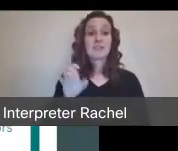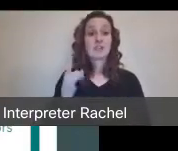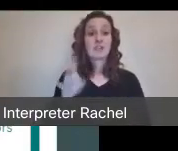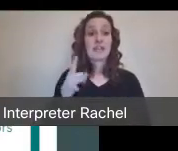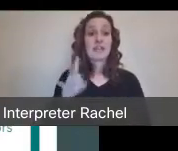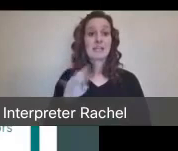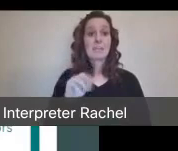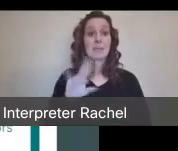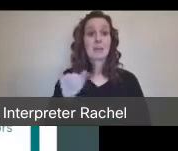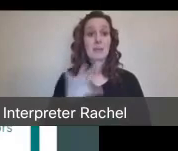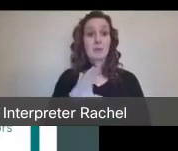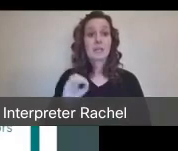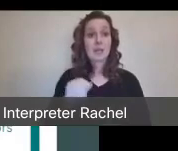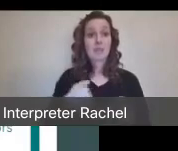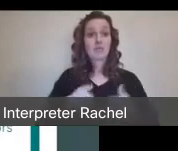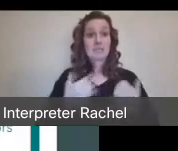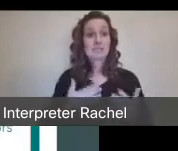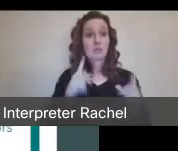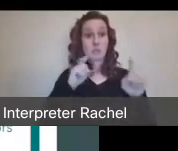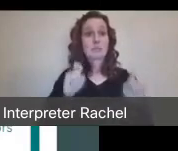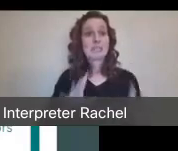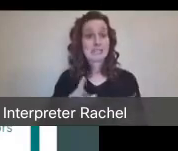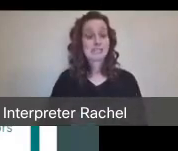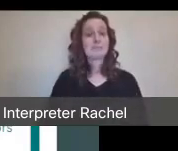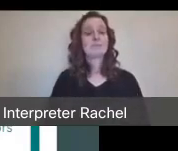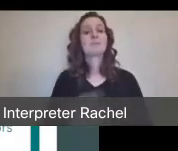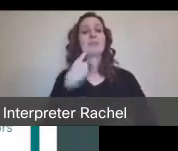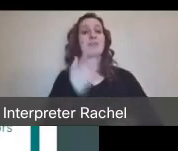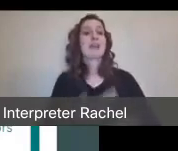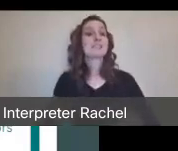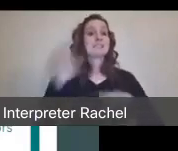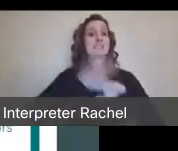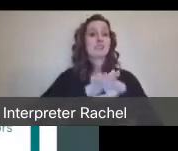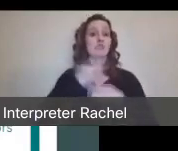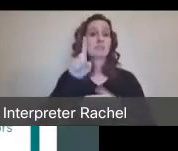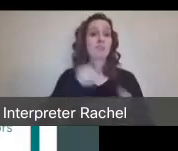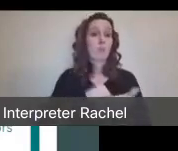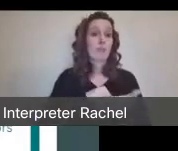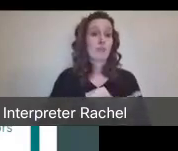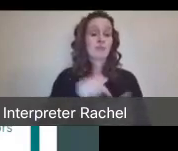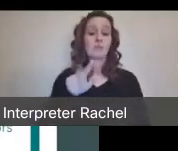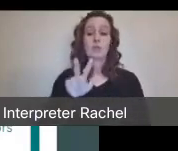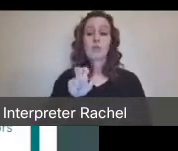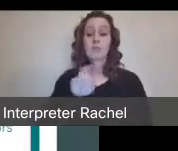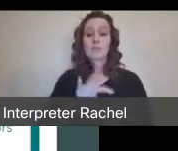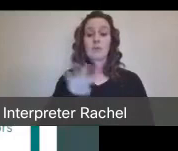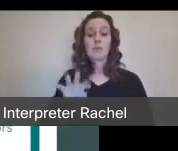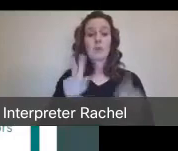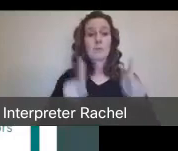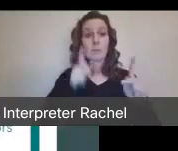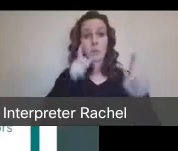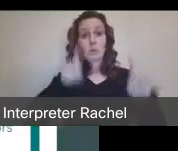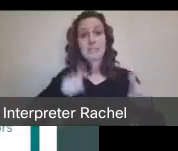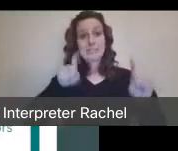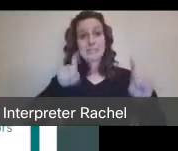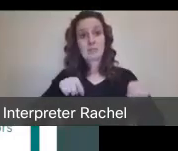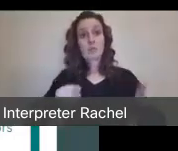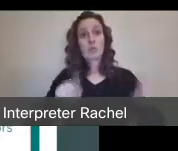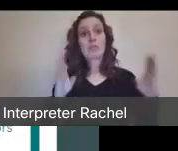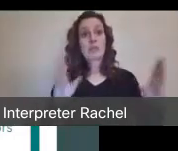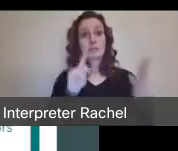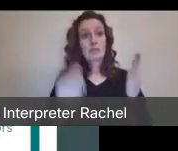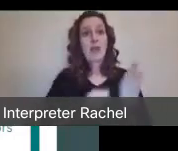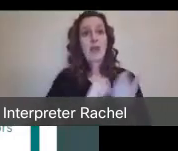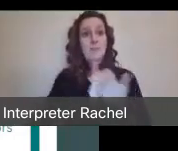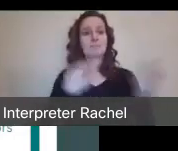residents were tested, which is an increase of 1,344 people tested compared with the 14-day period